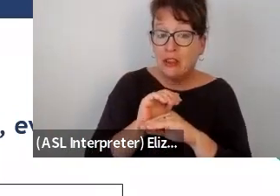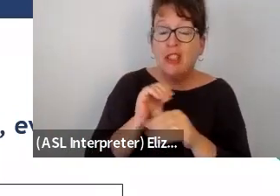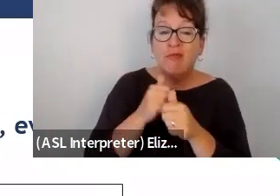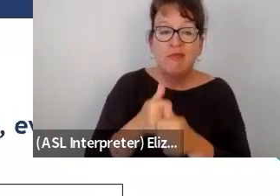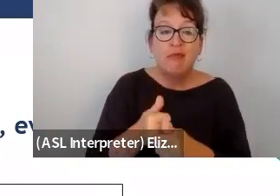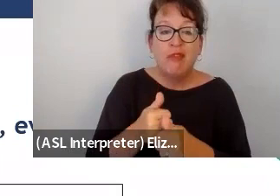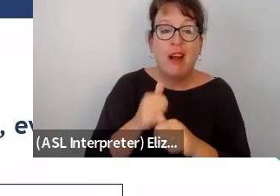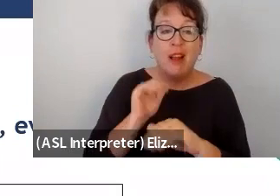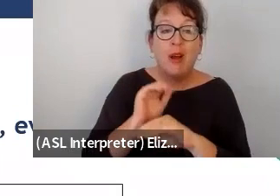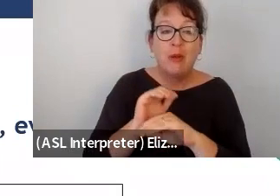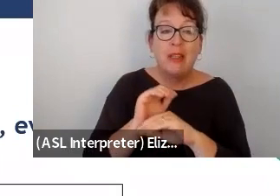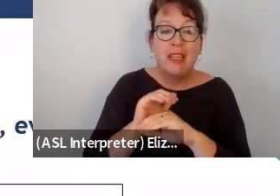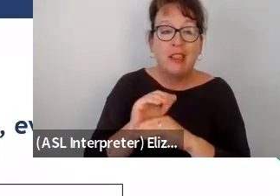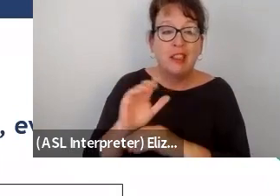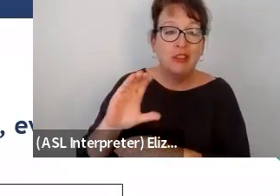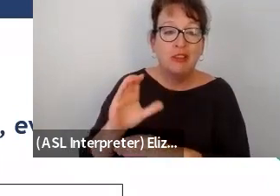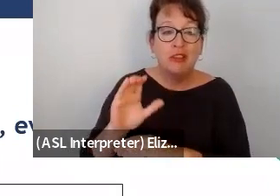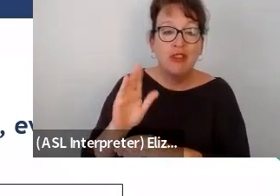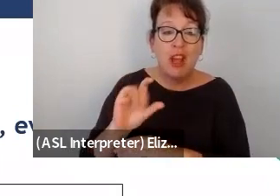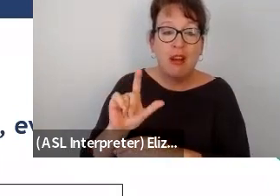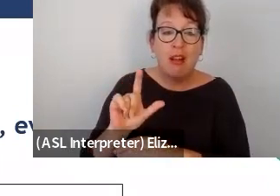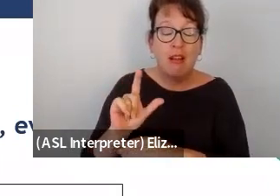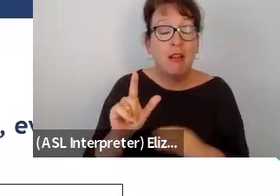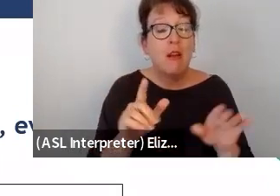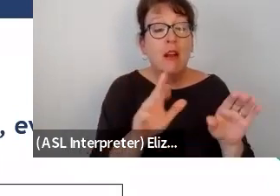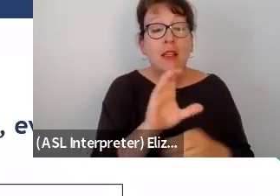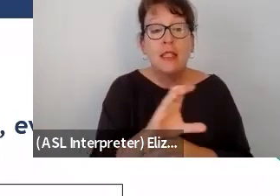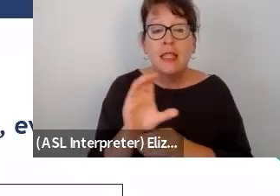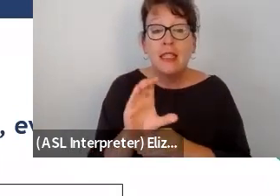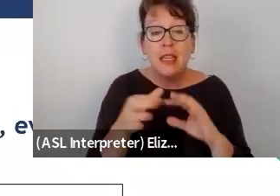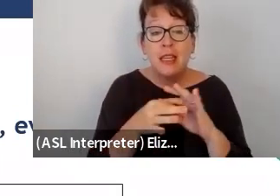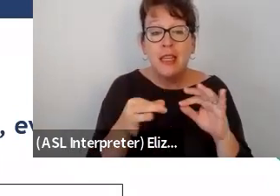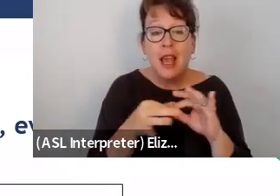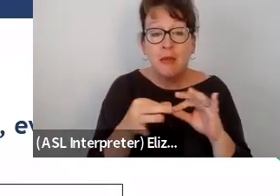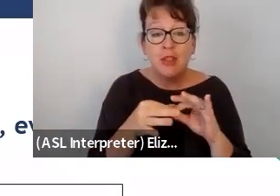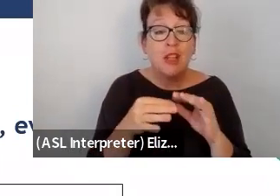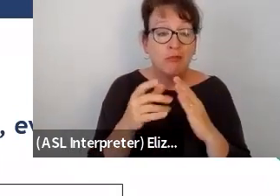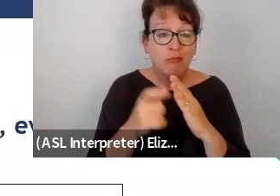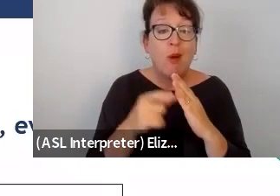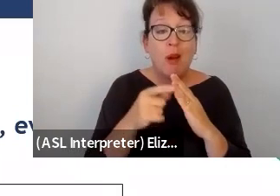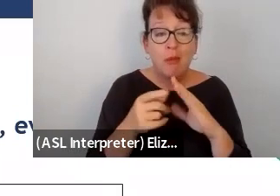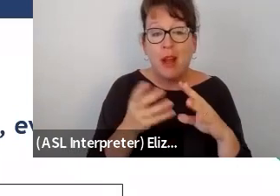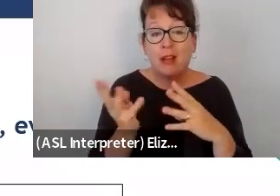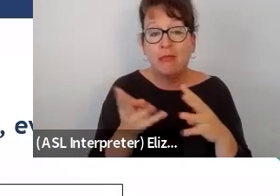the economy to deploy zero-emission equipment and enabling infrastructure, catalyze decarbonization